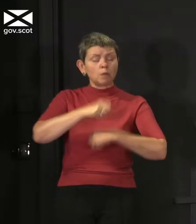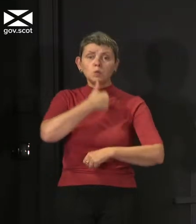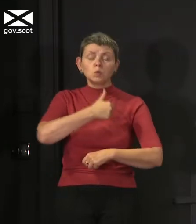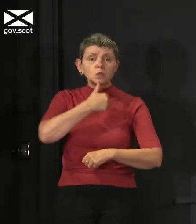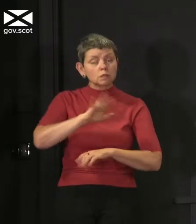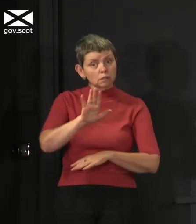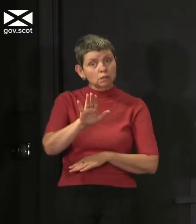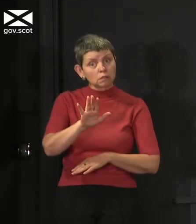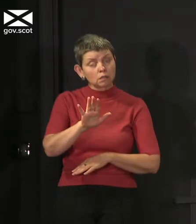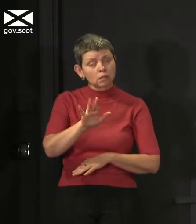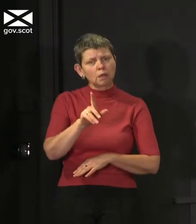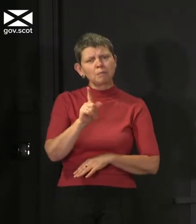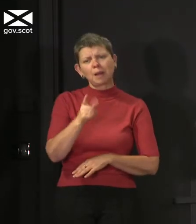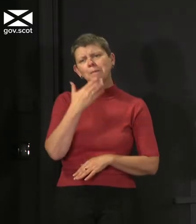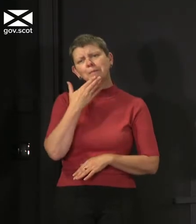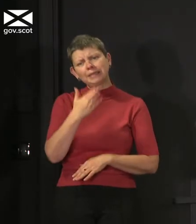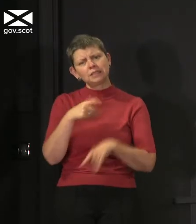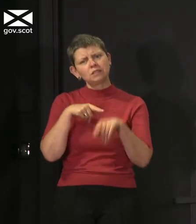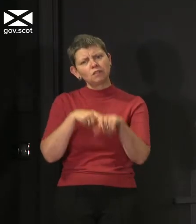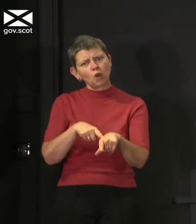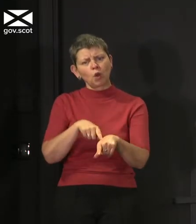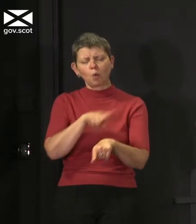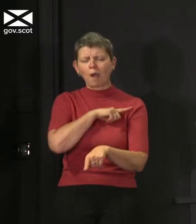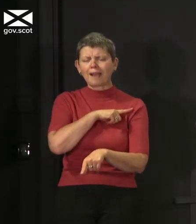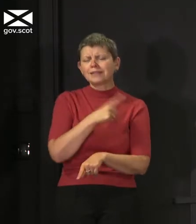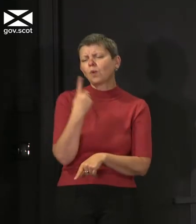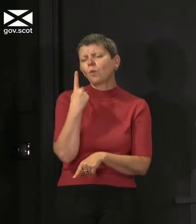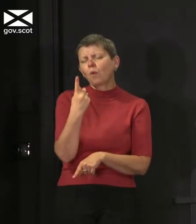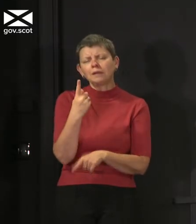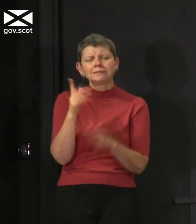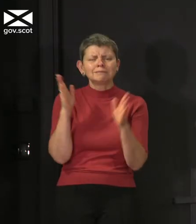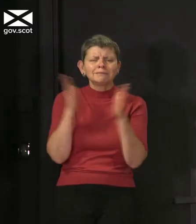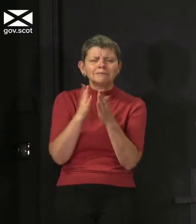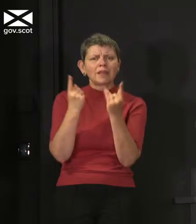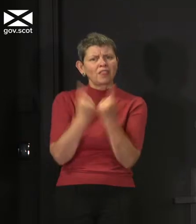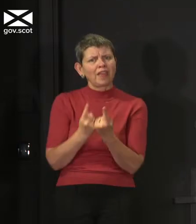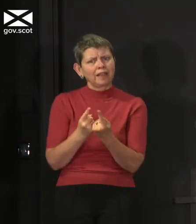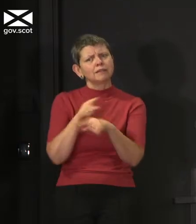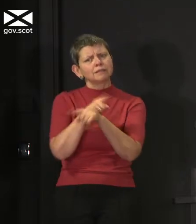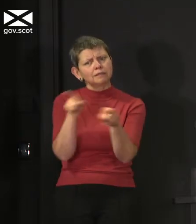But let's do it as one of the many things we've been doing in recent weeks to look out